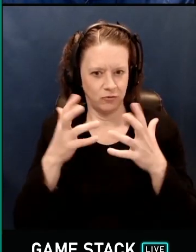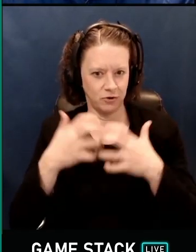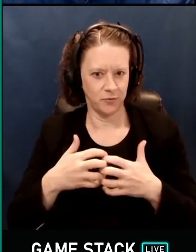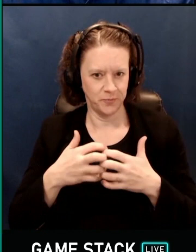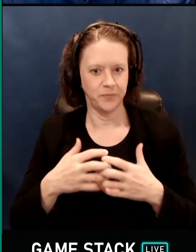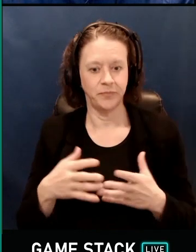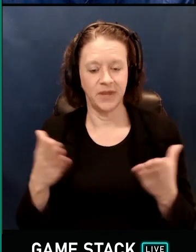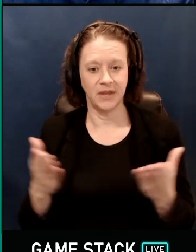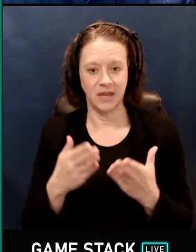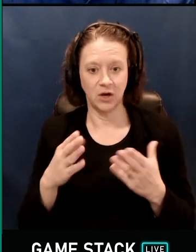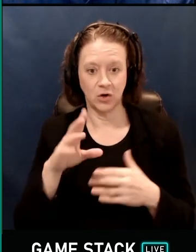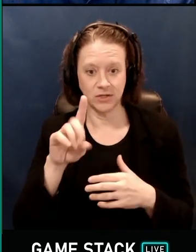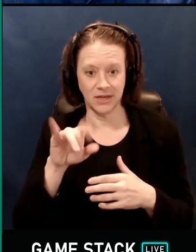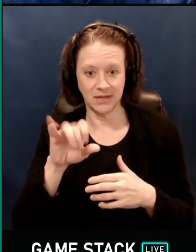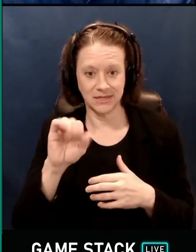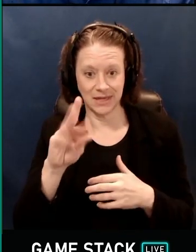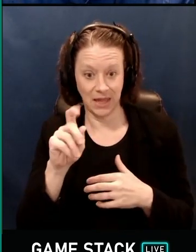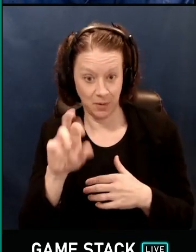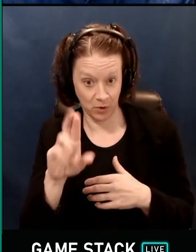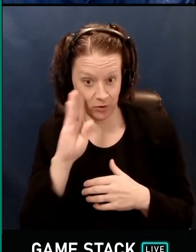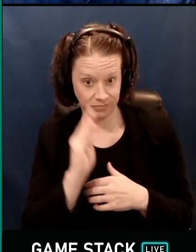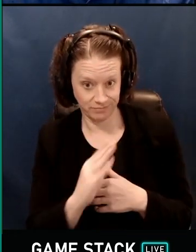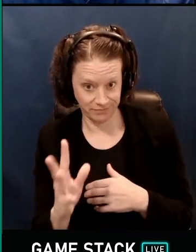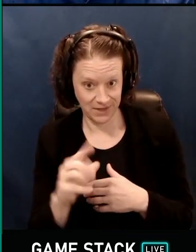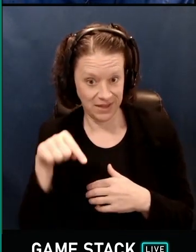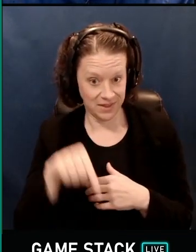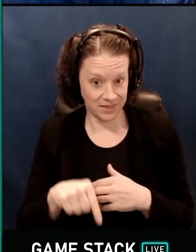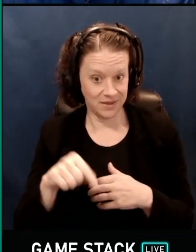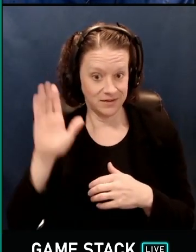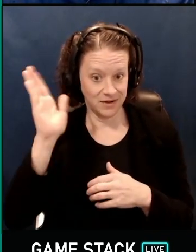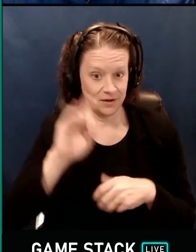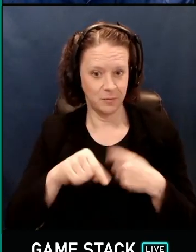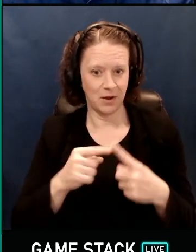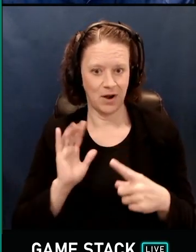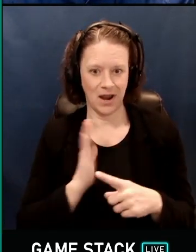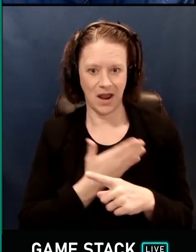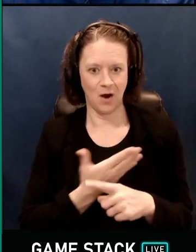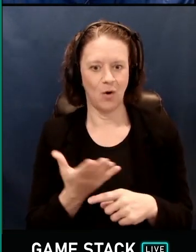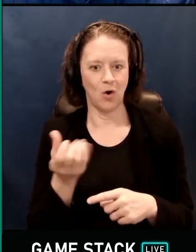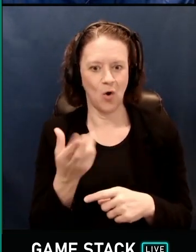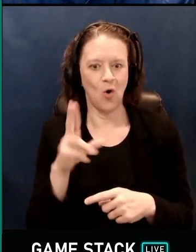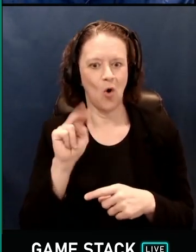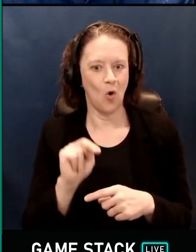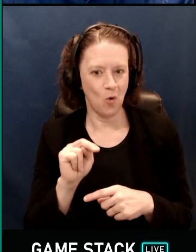This talk is about our own experience and workloads at Bandai Namco Studios